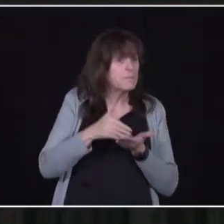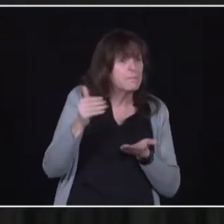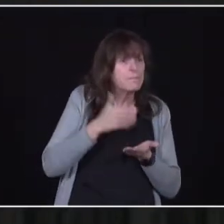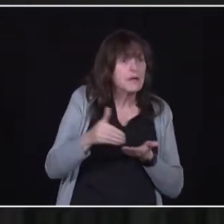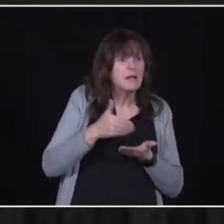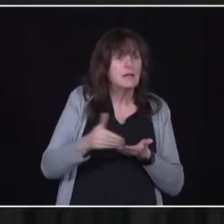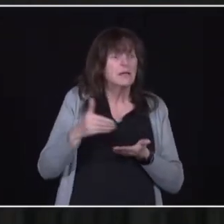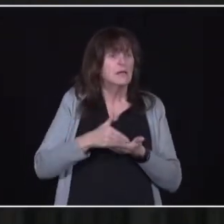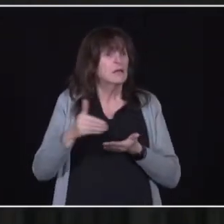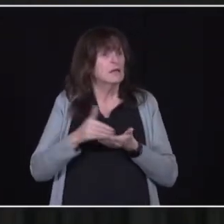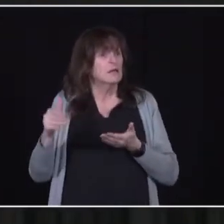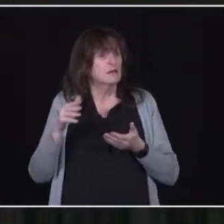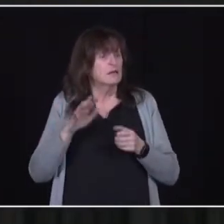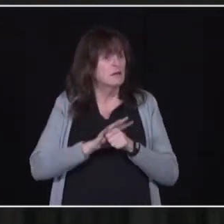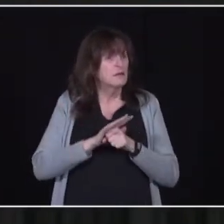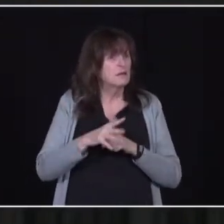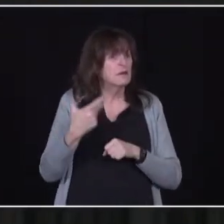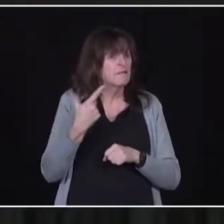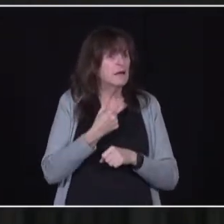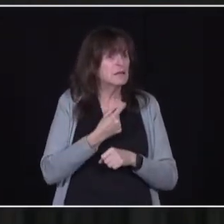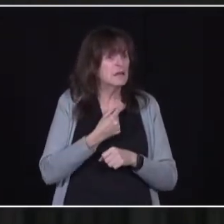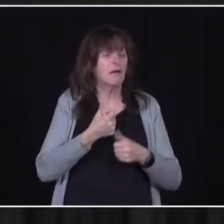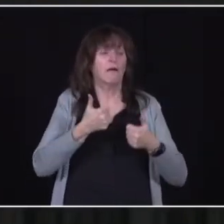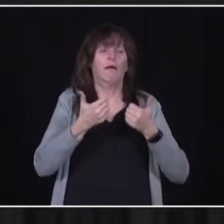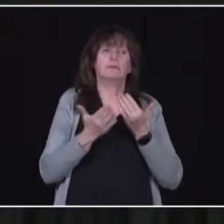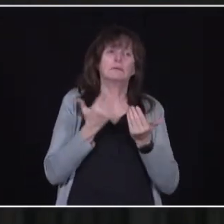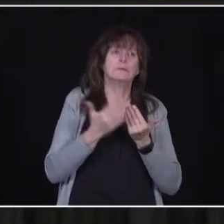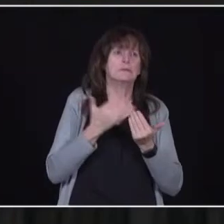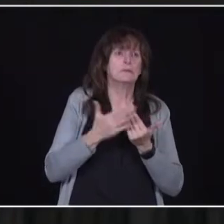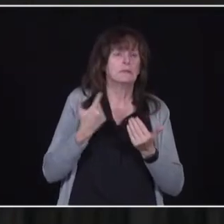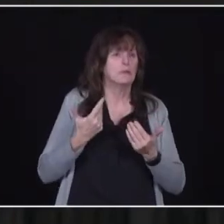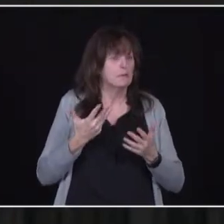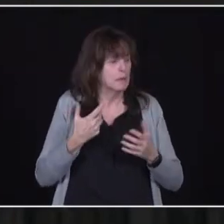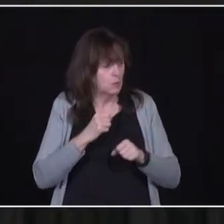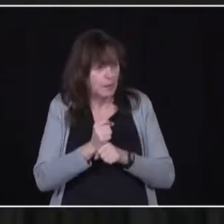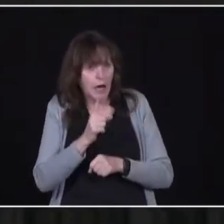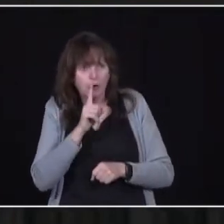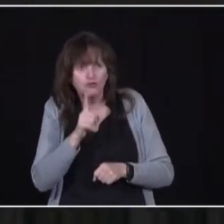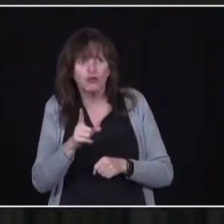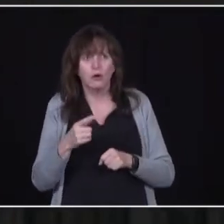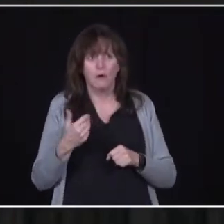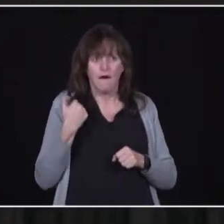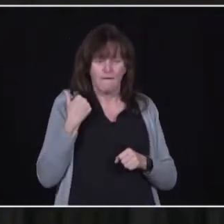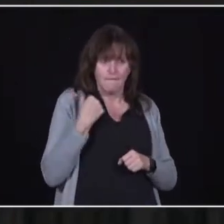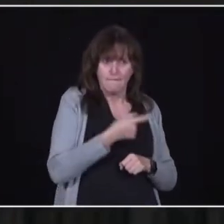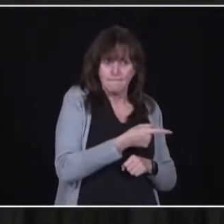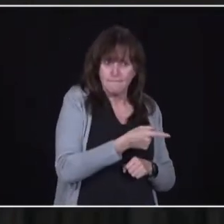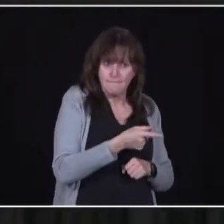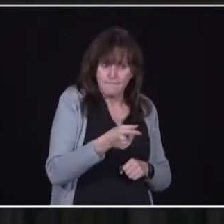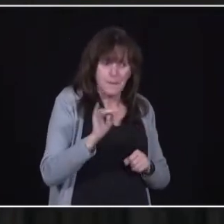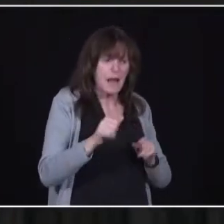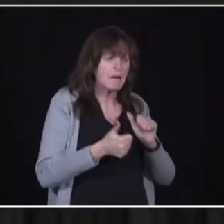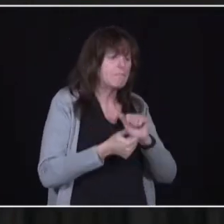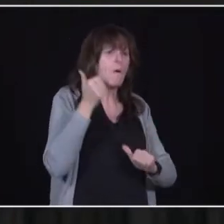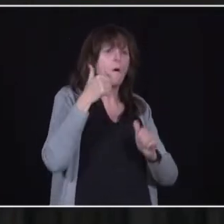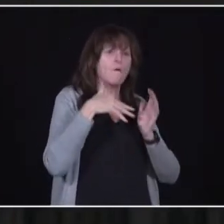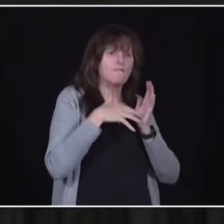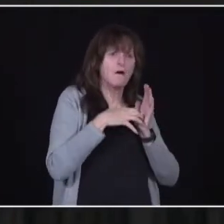making sure that we vaccinate the most vulnerable and making sure that we focus on front-line caregivers